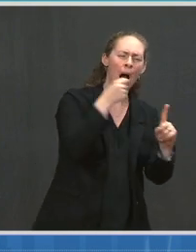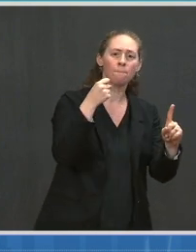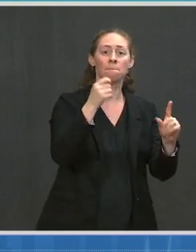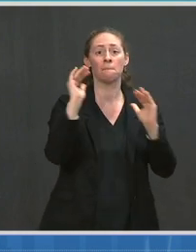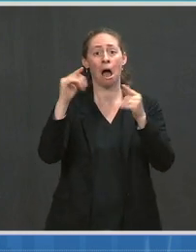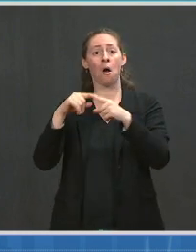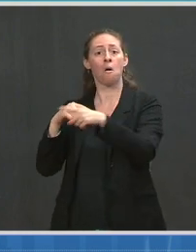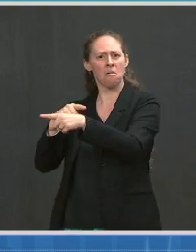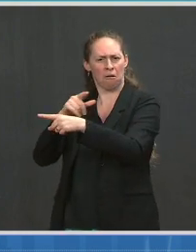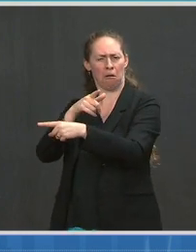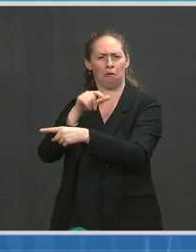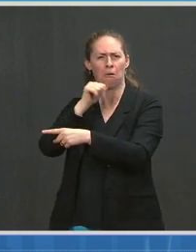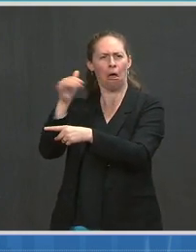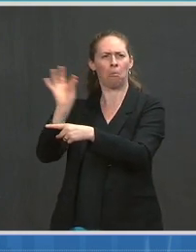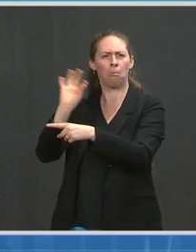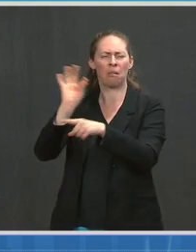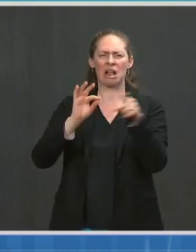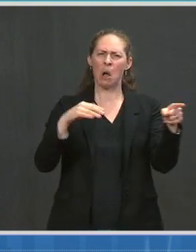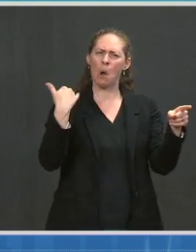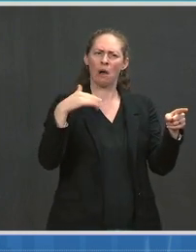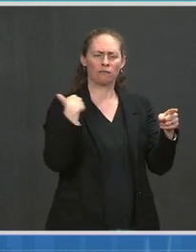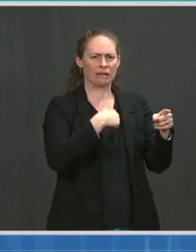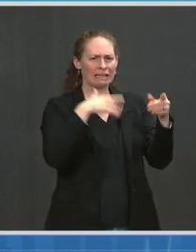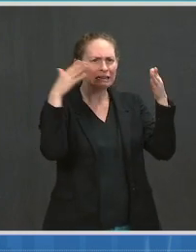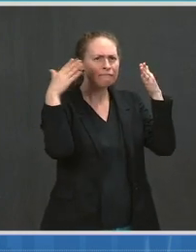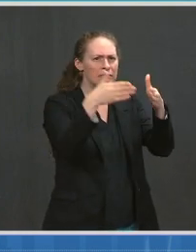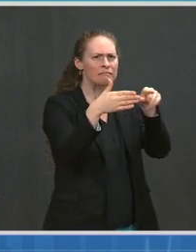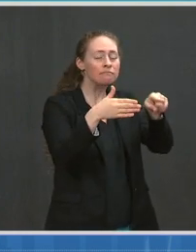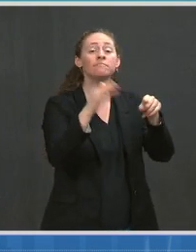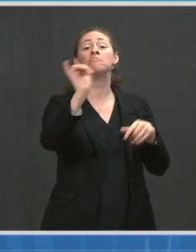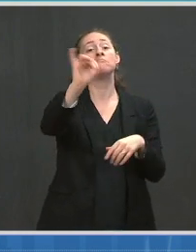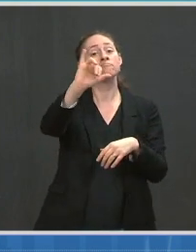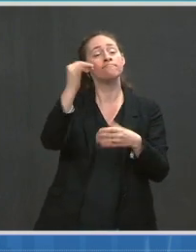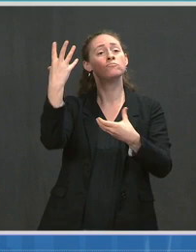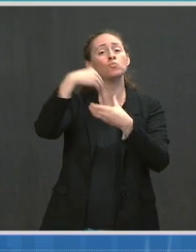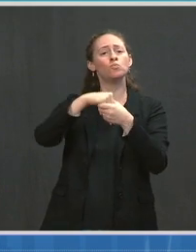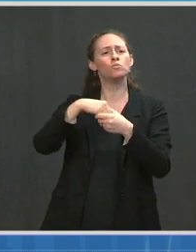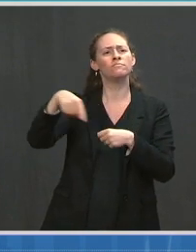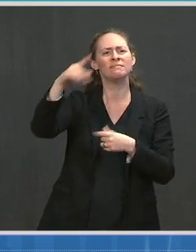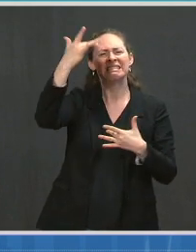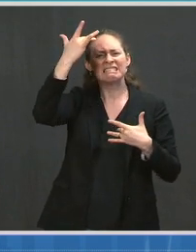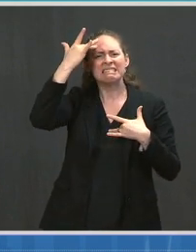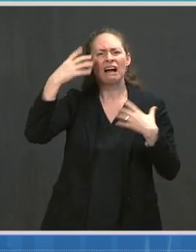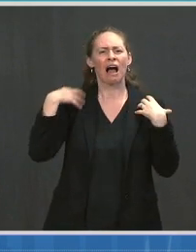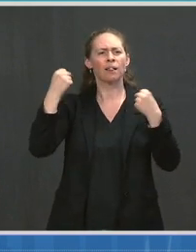such as diabetes and heart disease, that have resulted in increased hospitalizations and deaths.